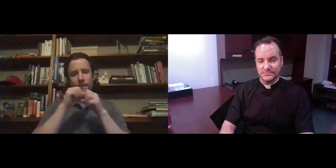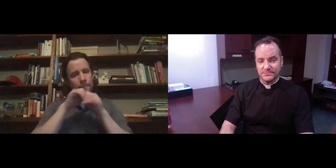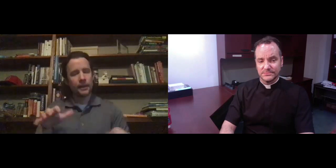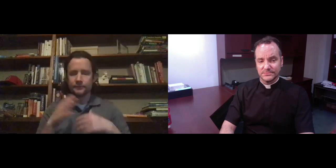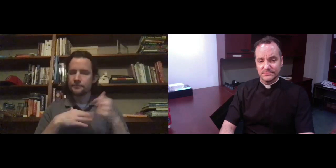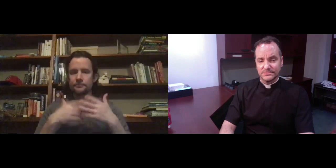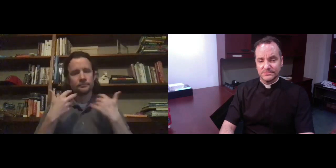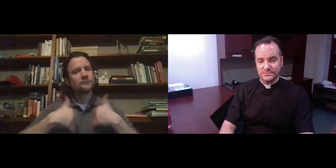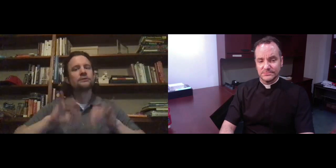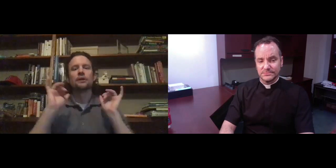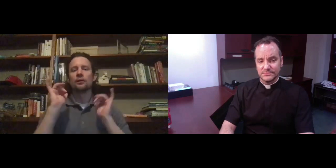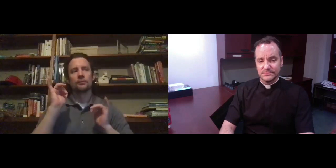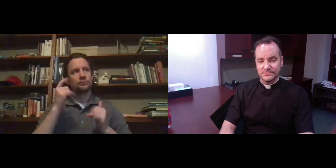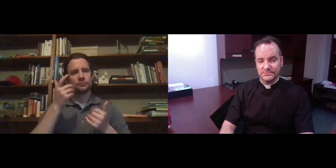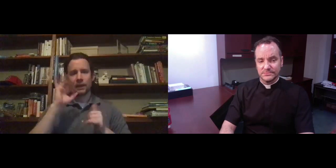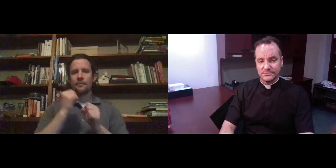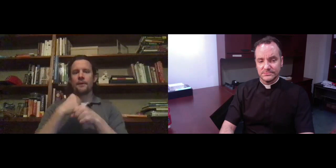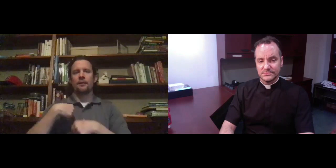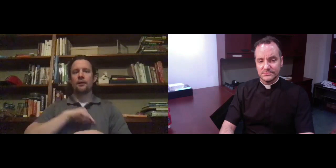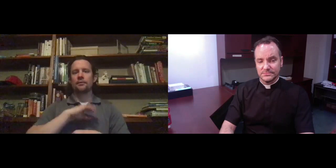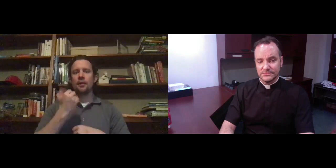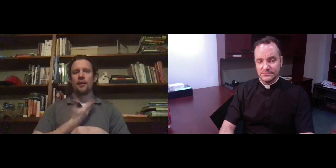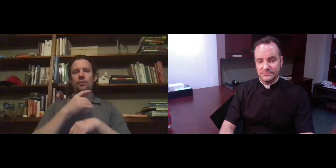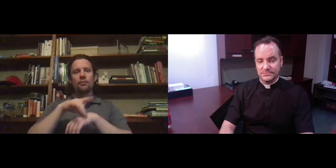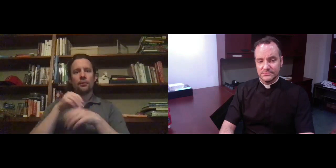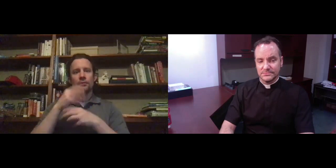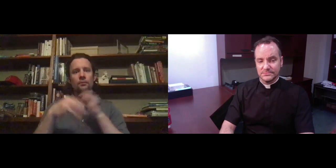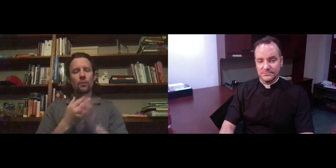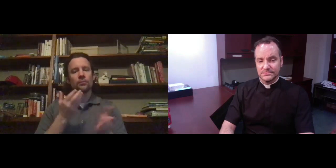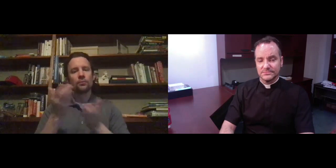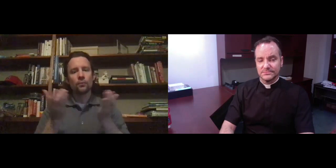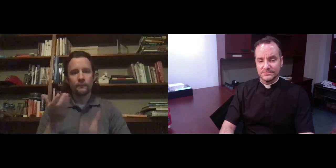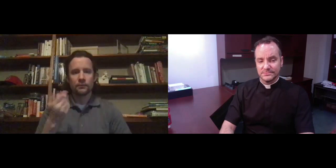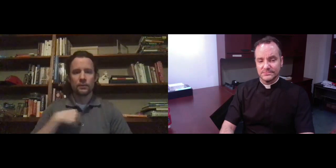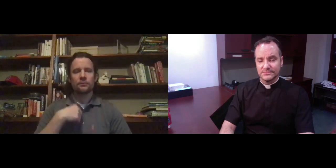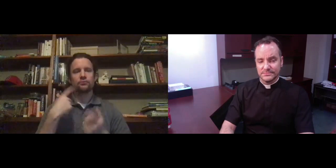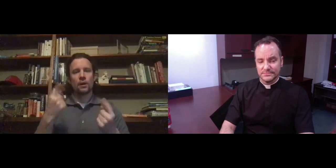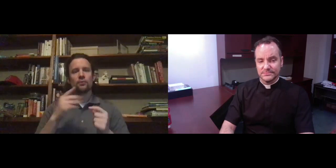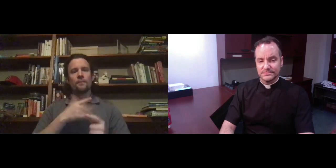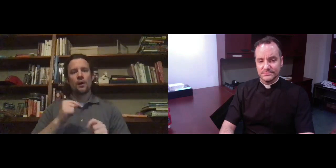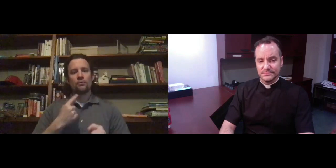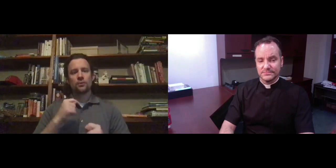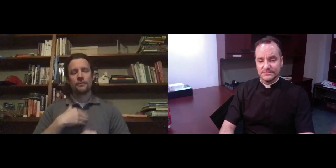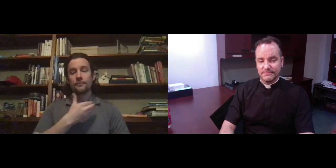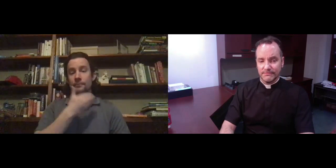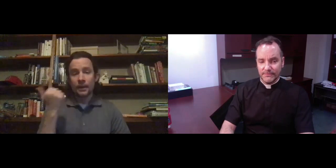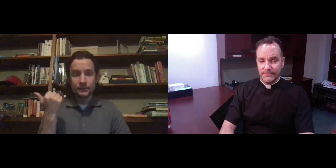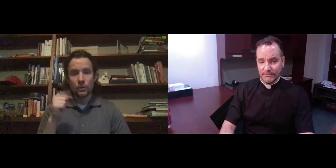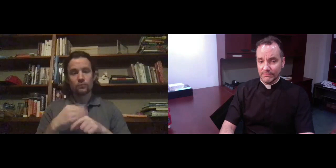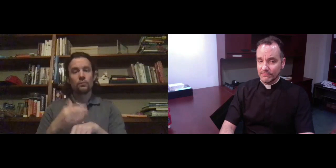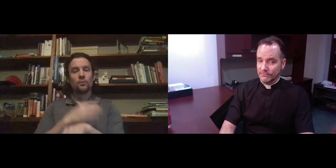blessed and give thanks that you're still here, and you're still able to continue on your earthly journey and serve others and